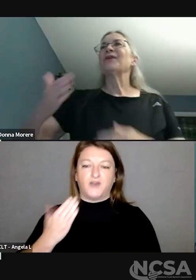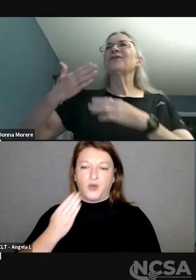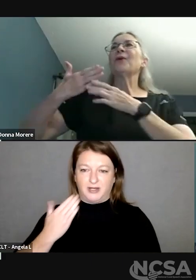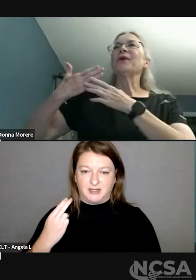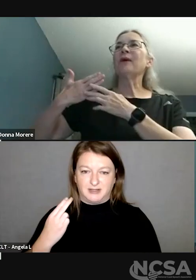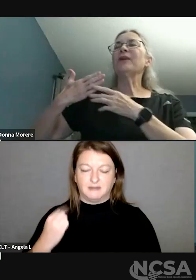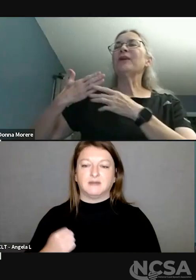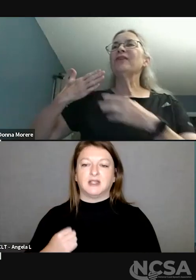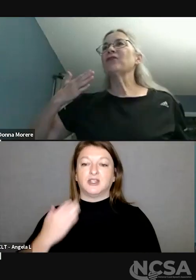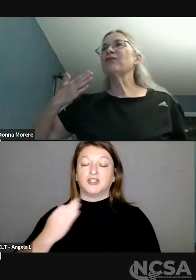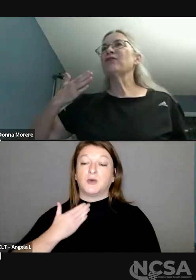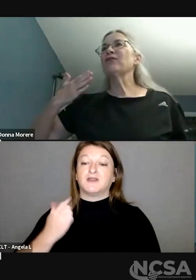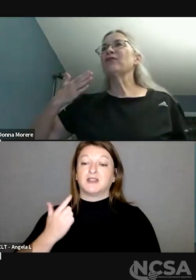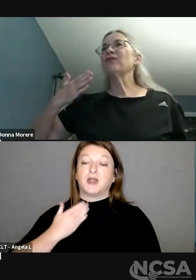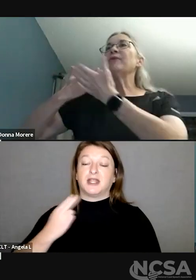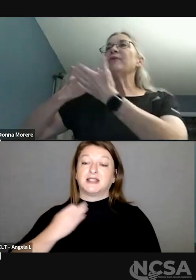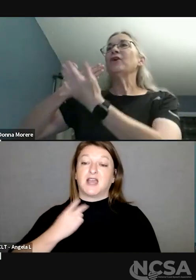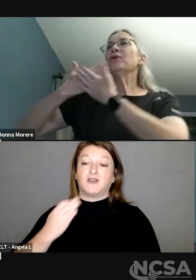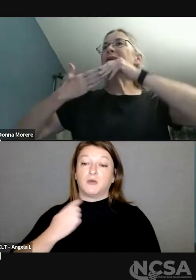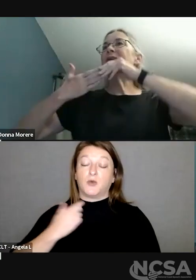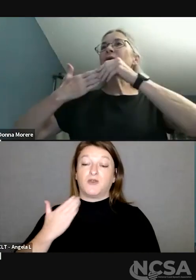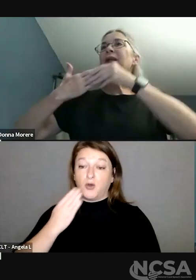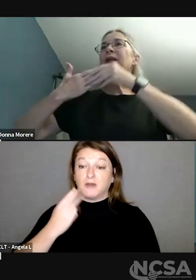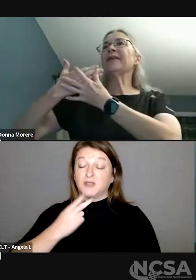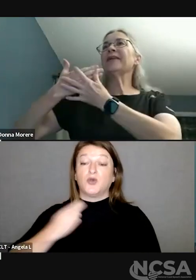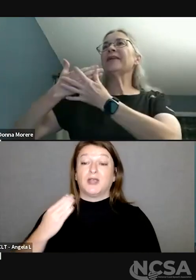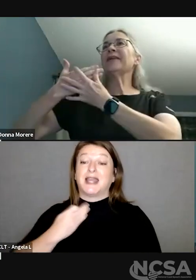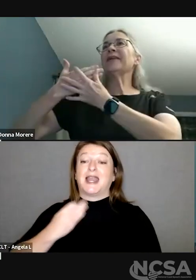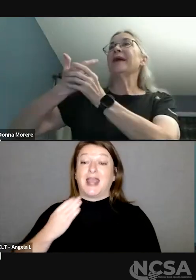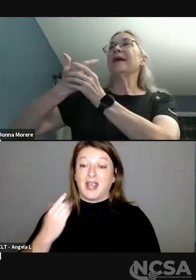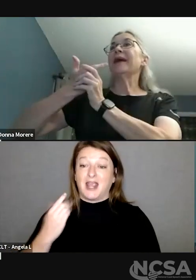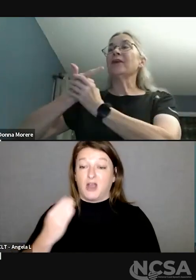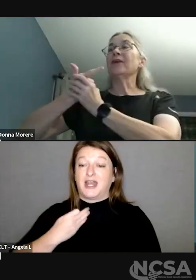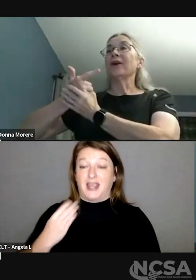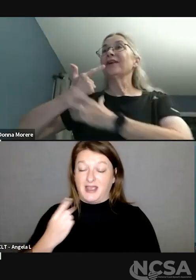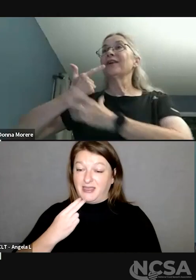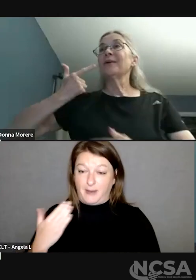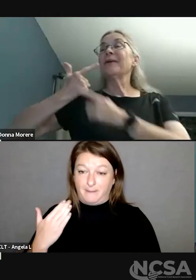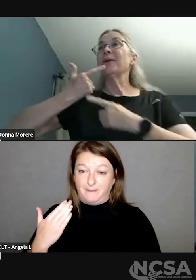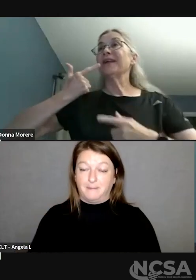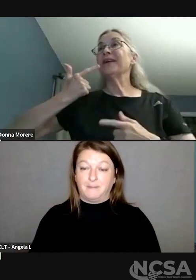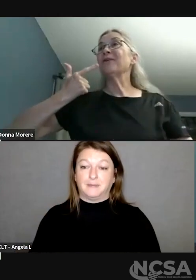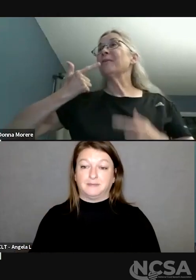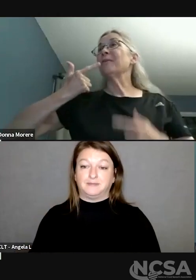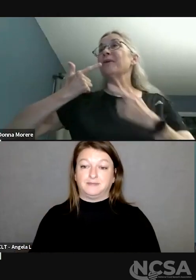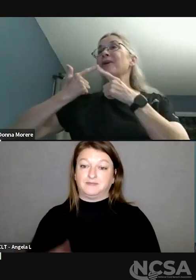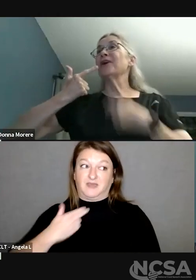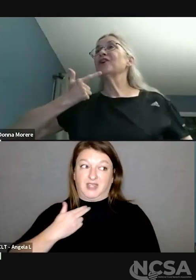So if someone is having trouble with phonemes, you can hand on hand them, and you know, give them the /sh/